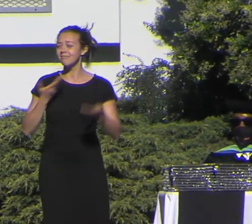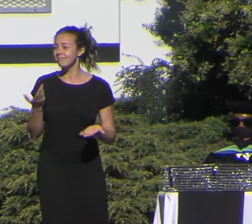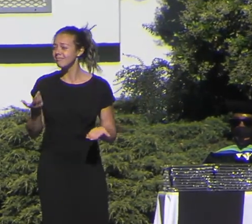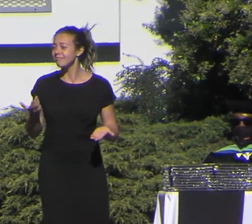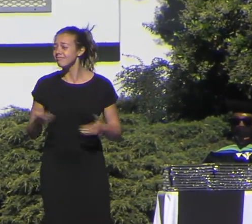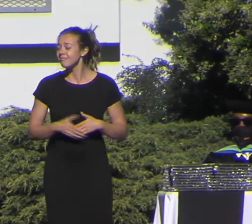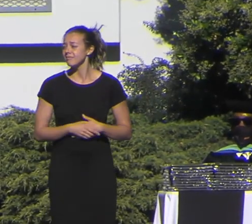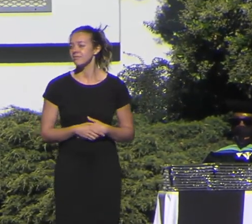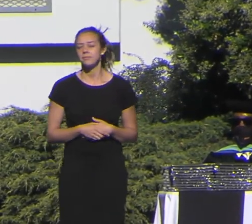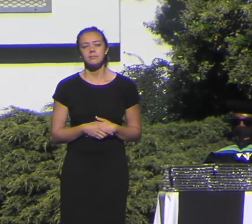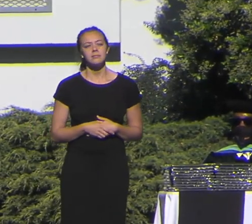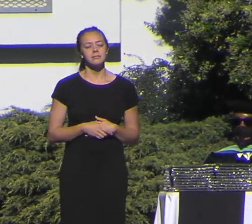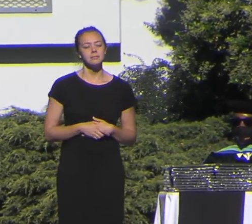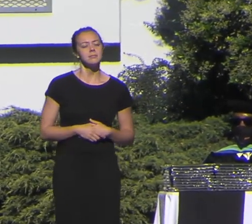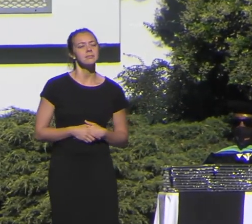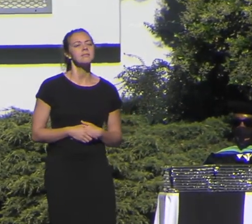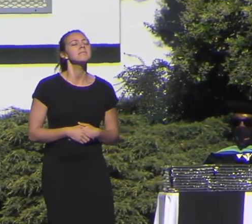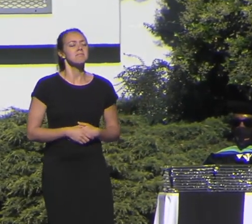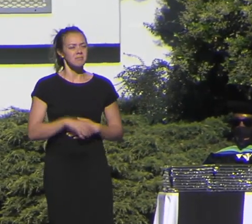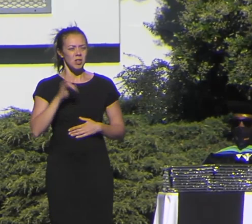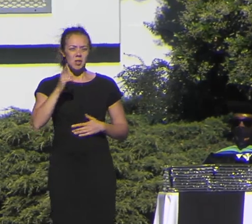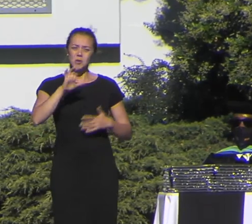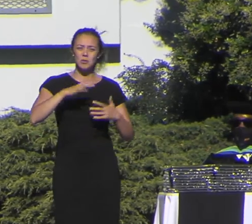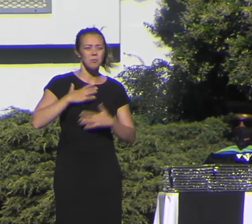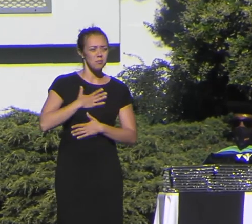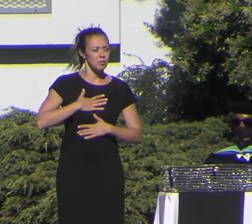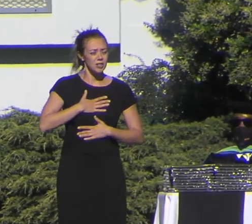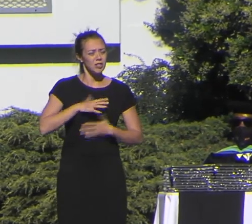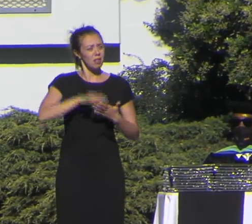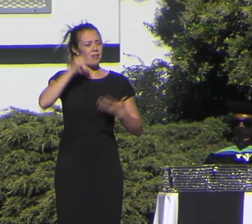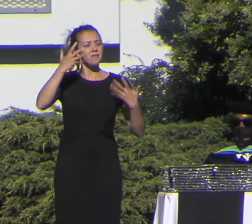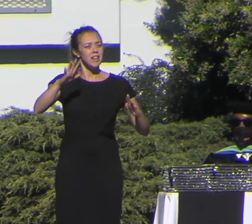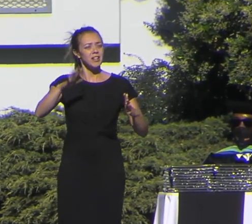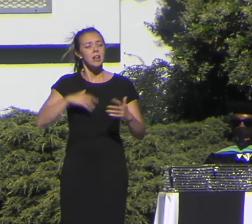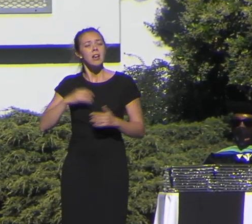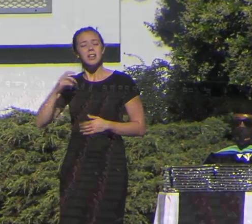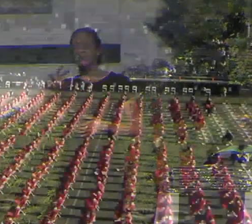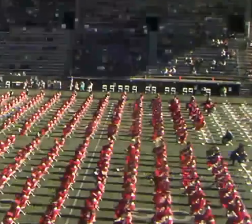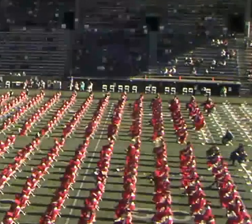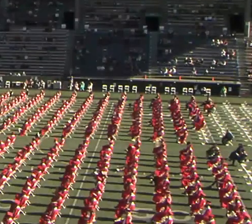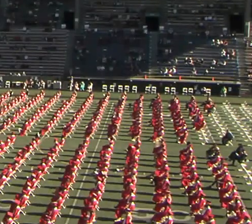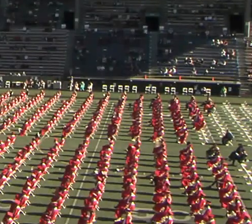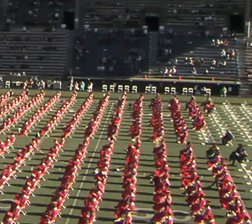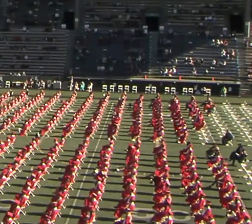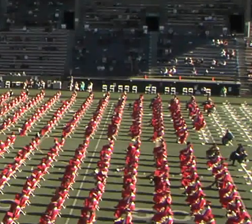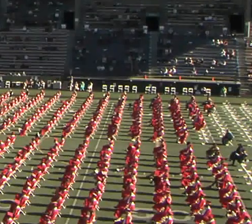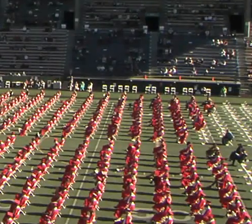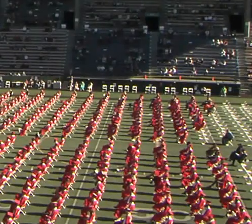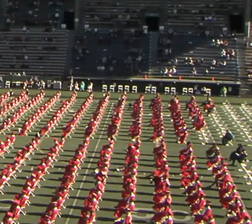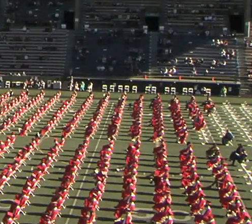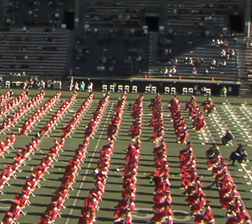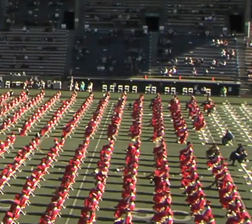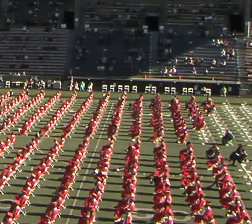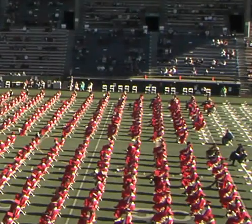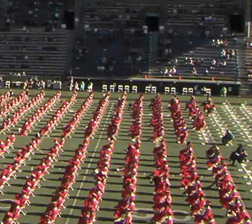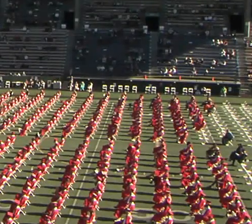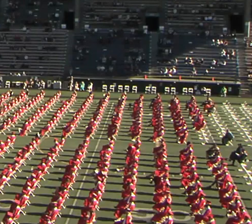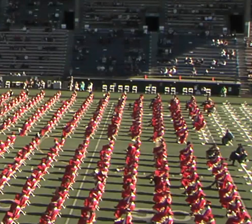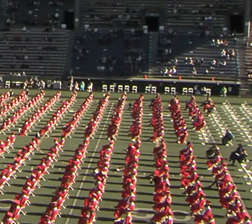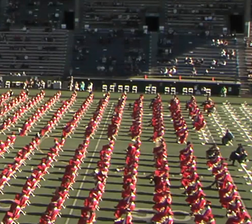A second thing that I believe that the last 15 months has provided is perspective. Perspective that we should not be individuals competing with those around us